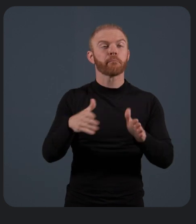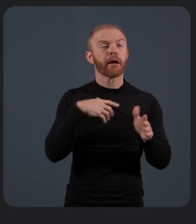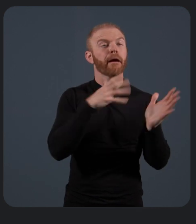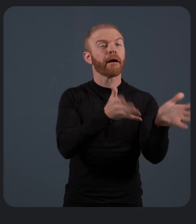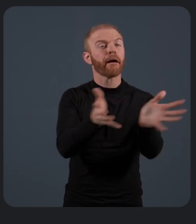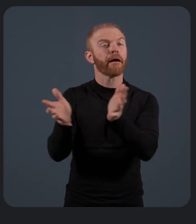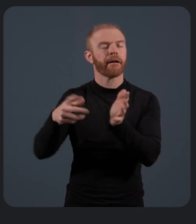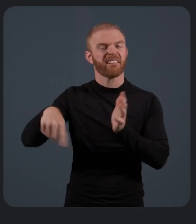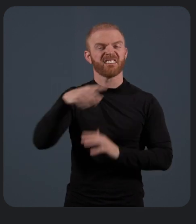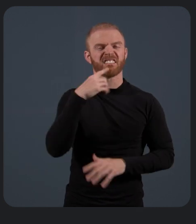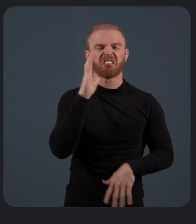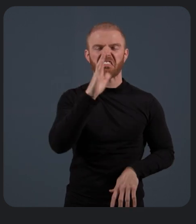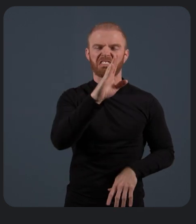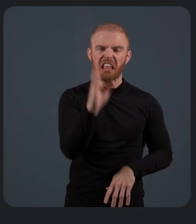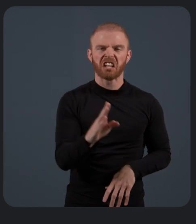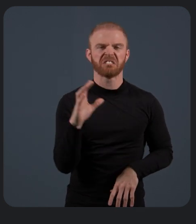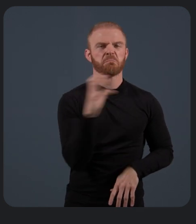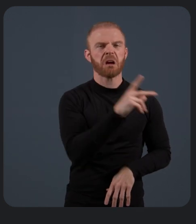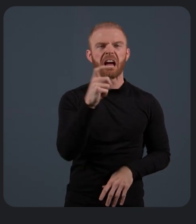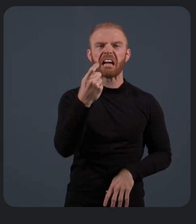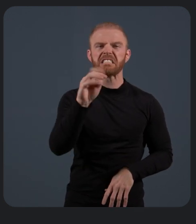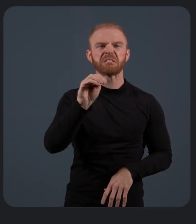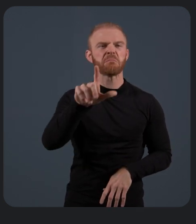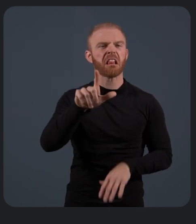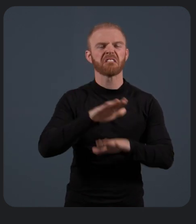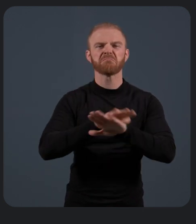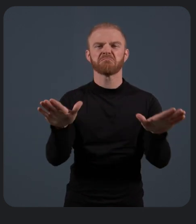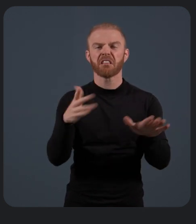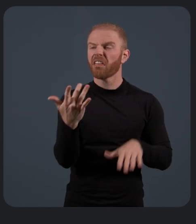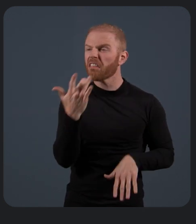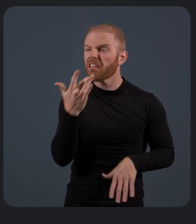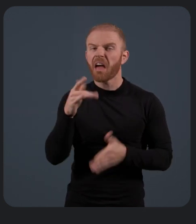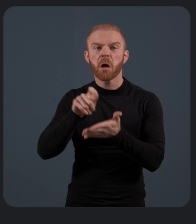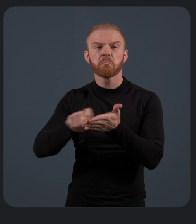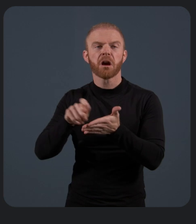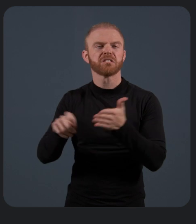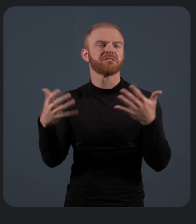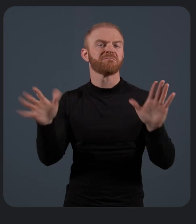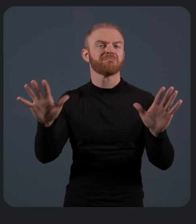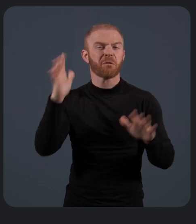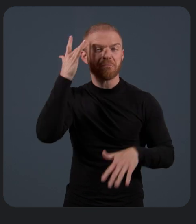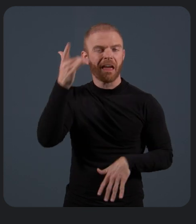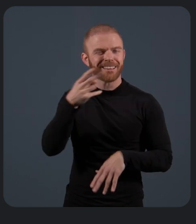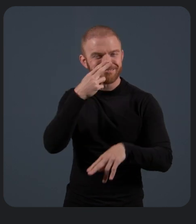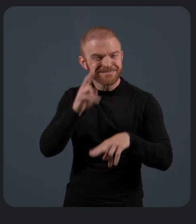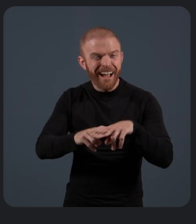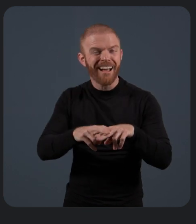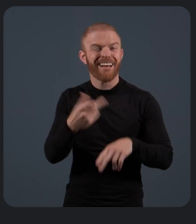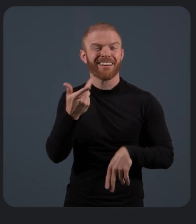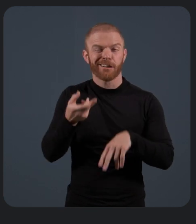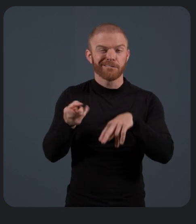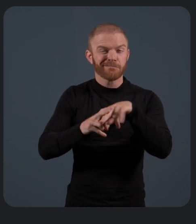want to go back to XML once they've tried Compose because it's fun and that it increases app productivity when